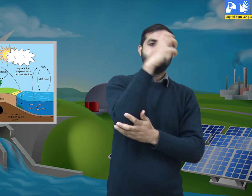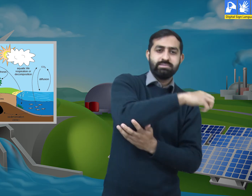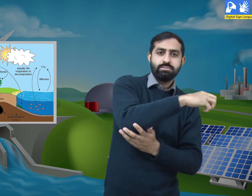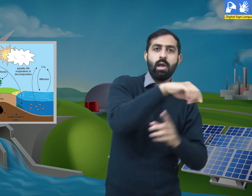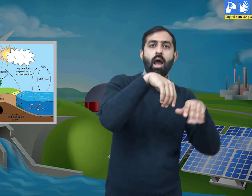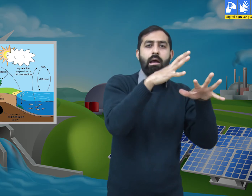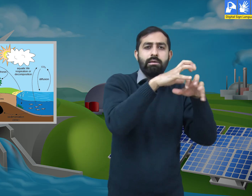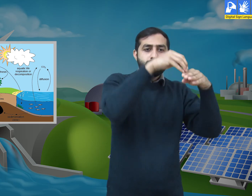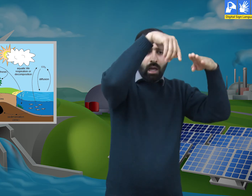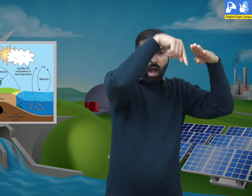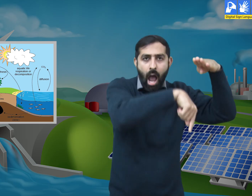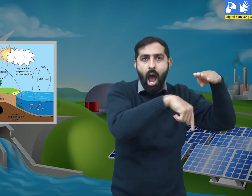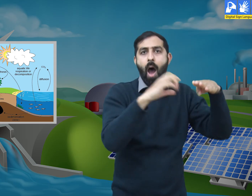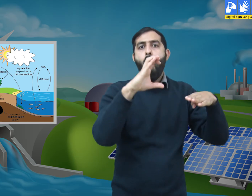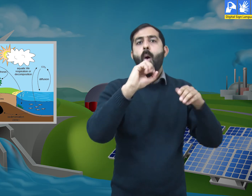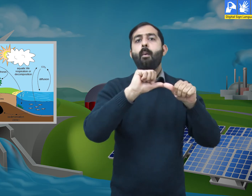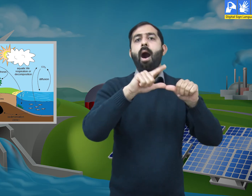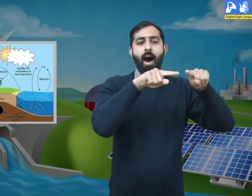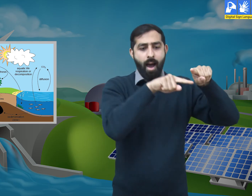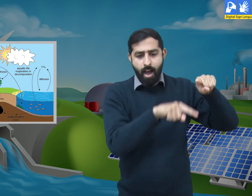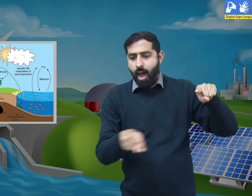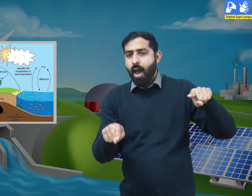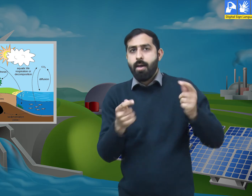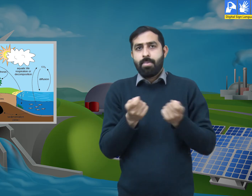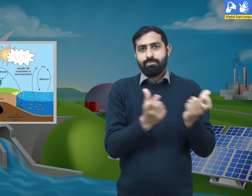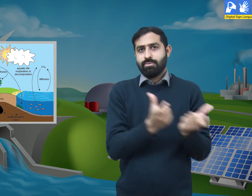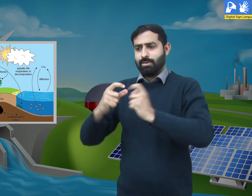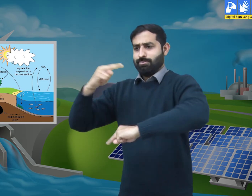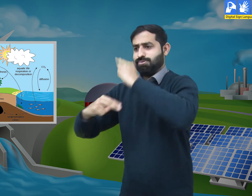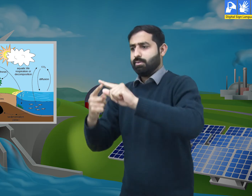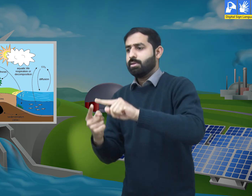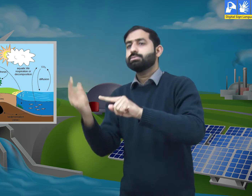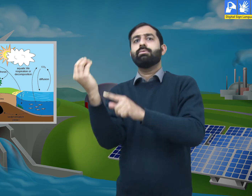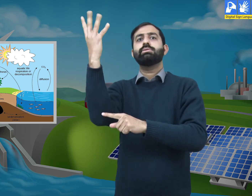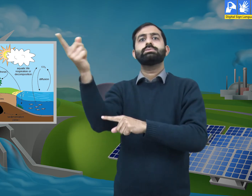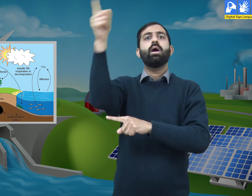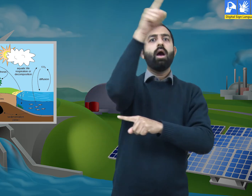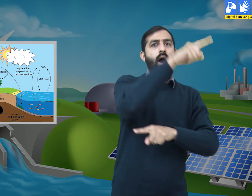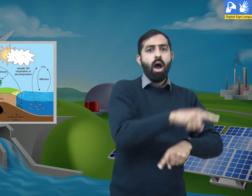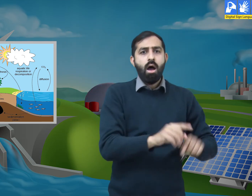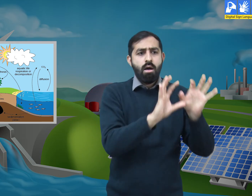and when they die they mix with the soil, decompose and convert into fossil fuel which release carbon